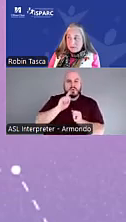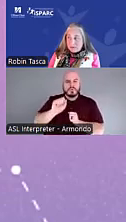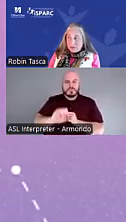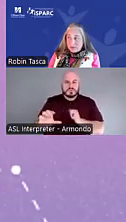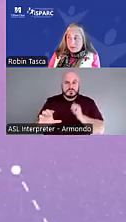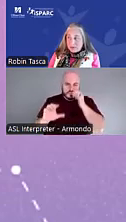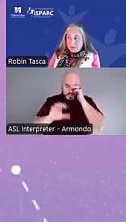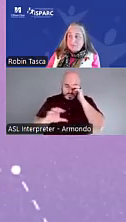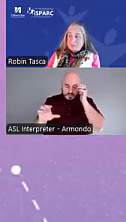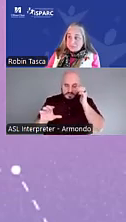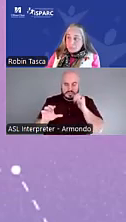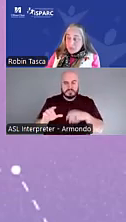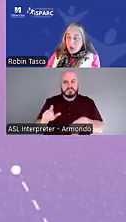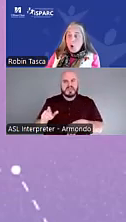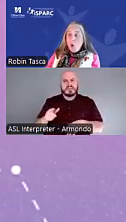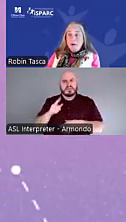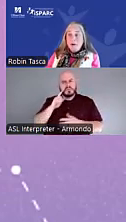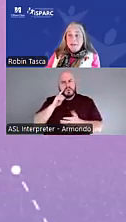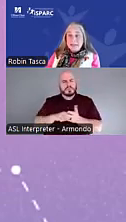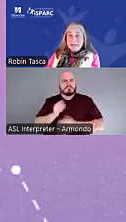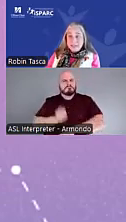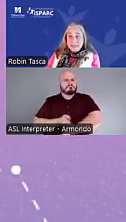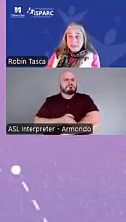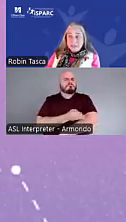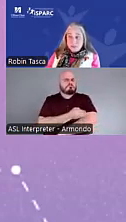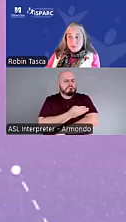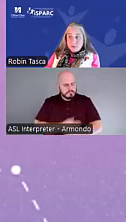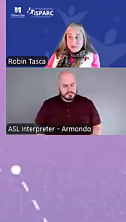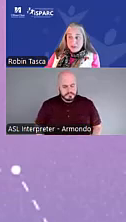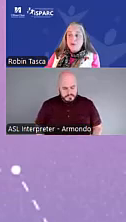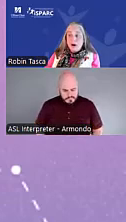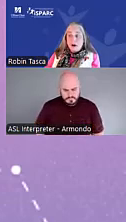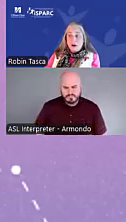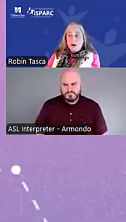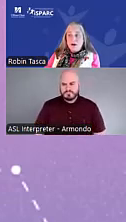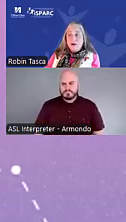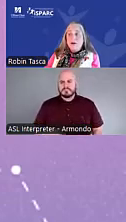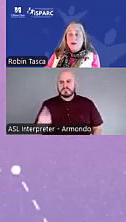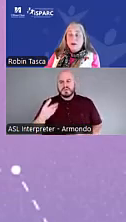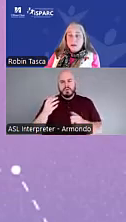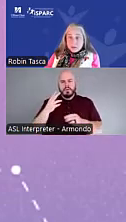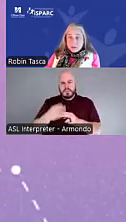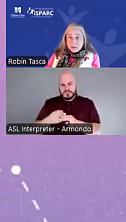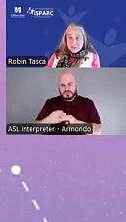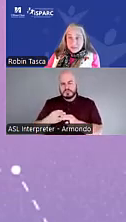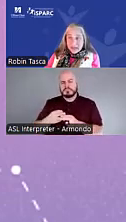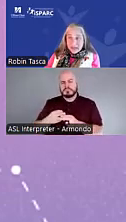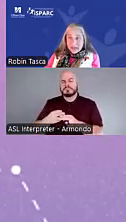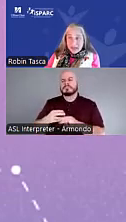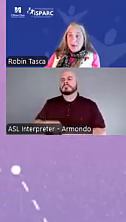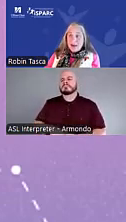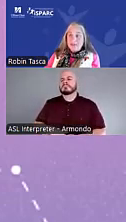They're getting better and better. One of the things I do want to note-- when you are closed captioning, you